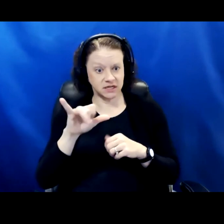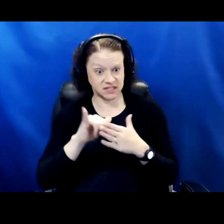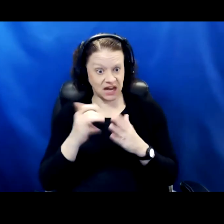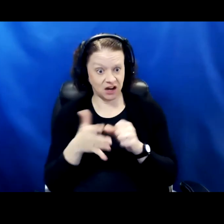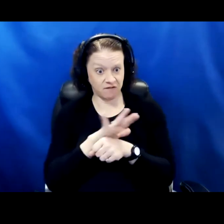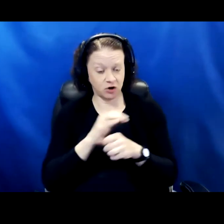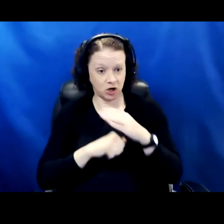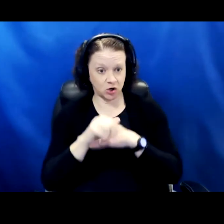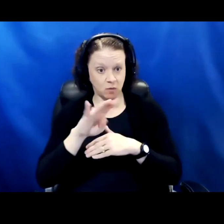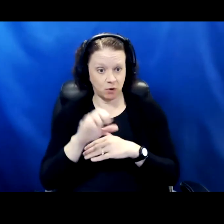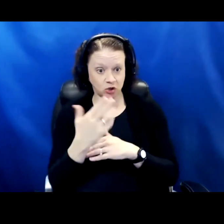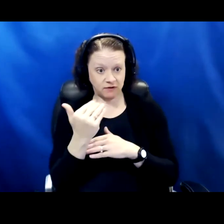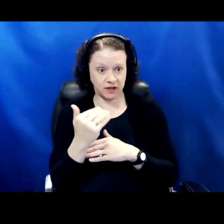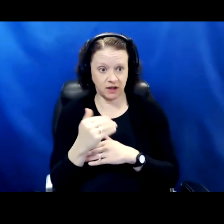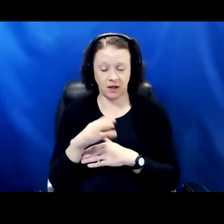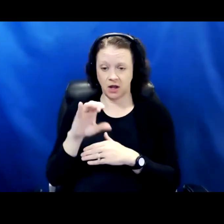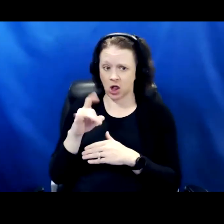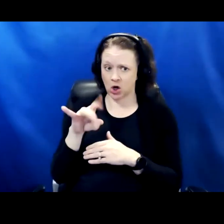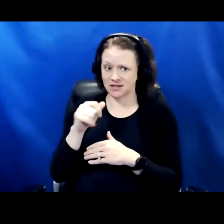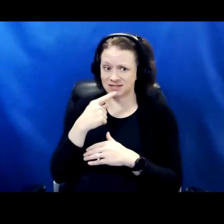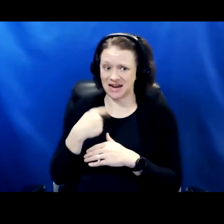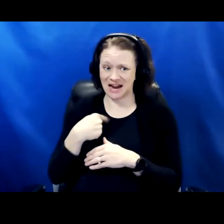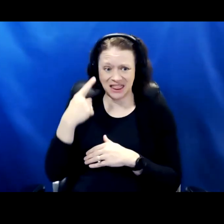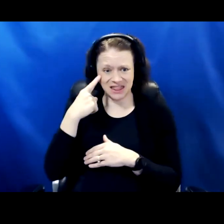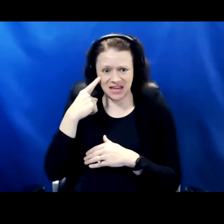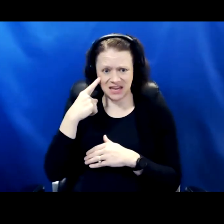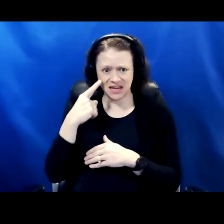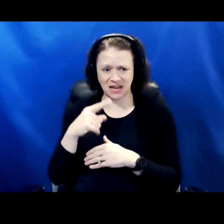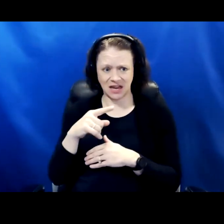This is Claudia. I think epilepsy might be in the gray area.